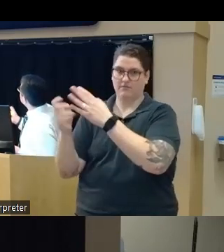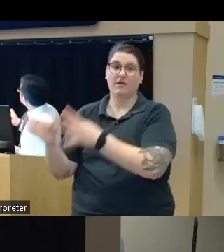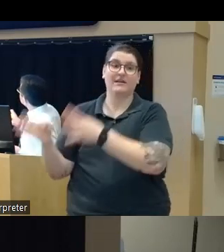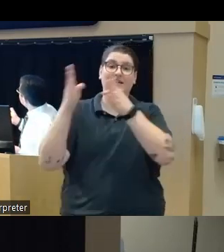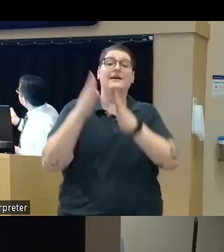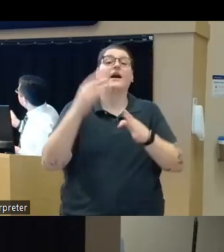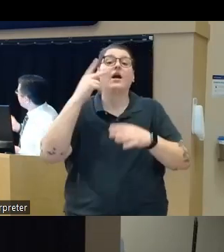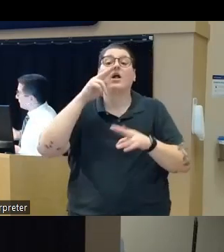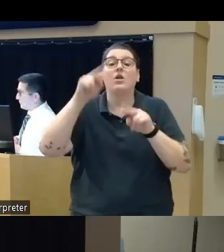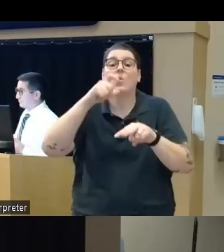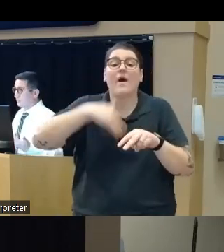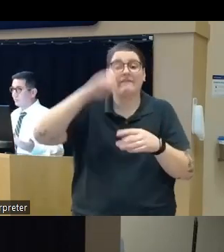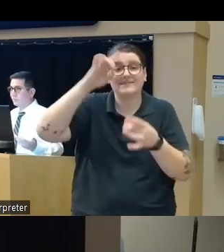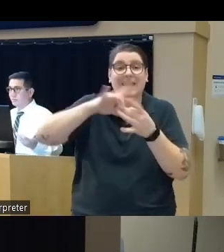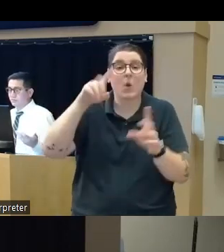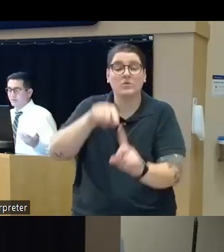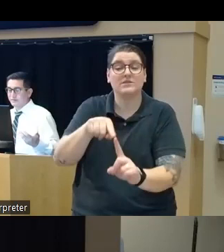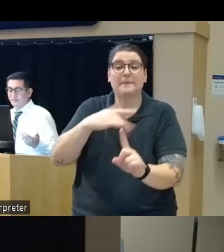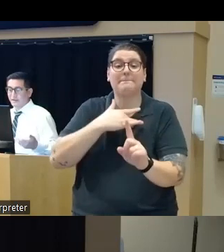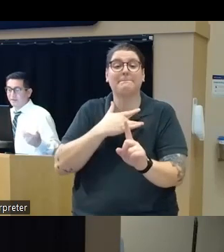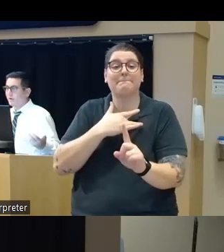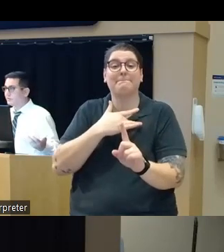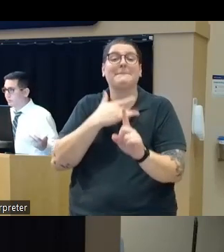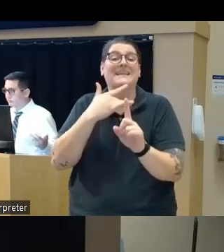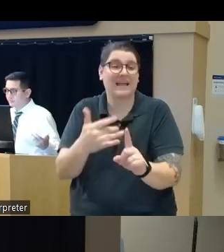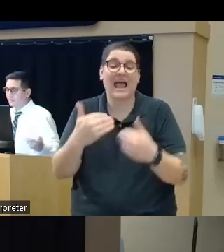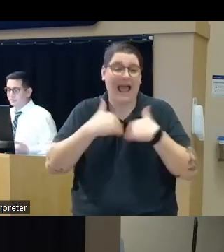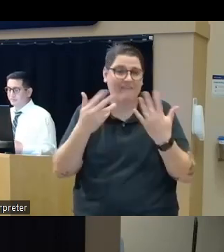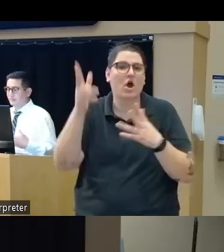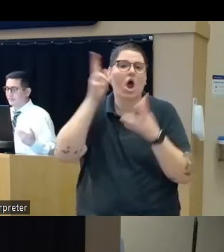psychosis they predominantly are you know you're taught that they have auditory hallucinations or